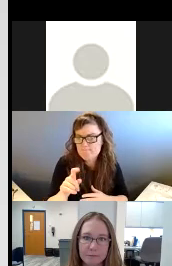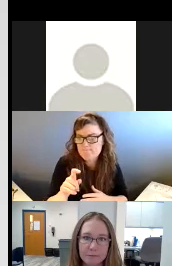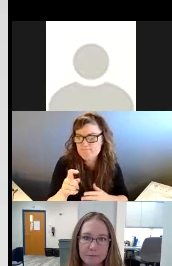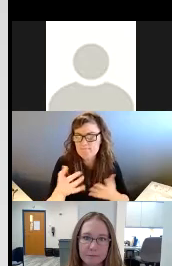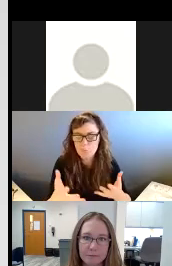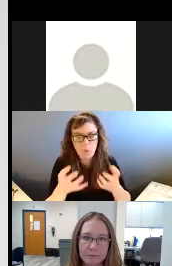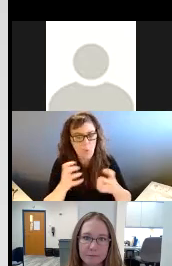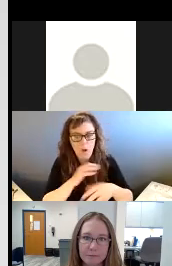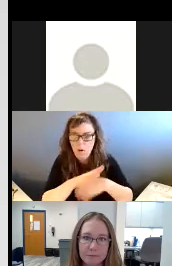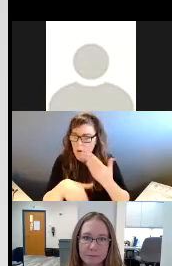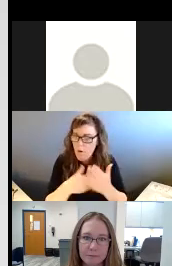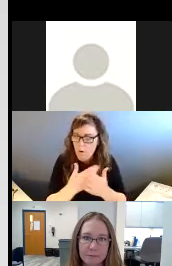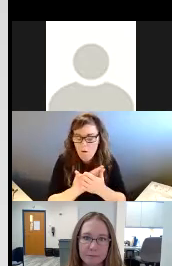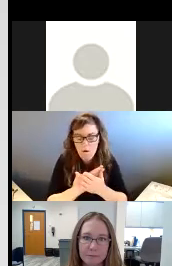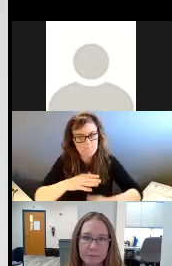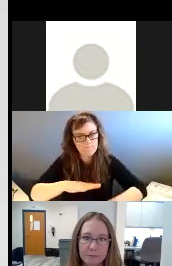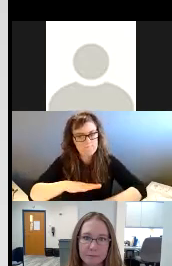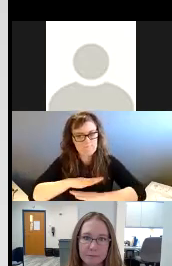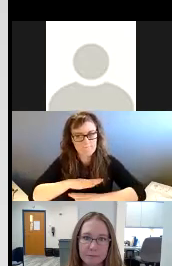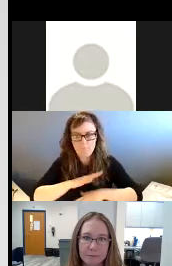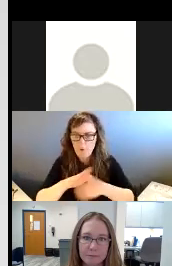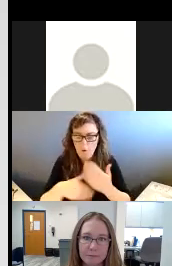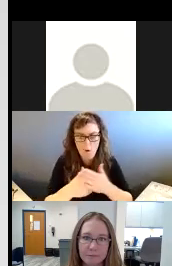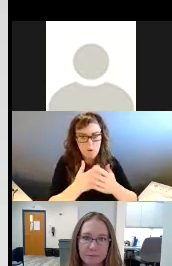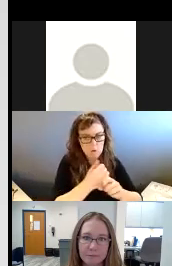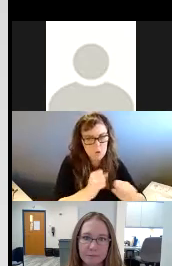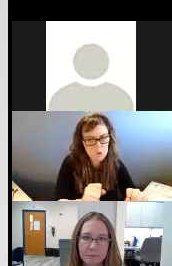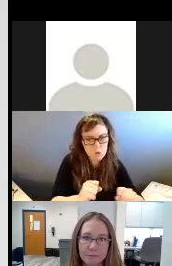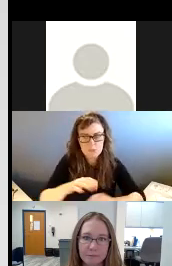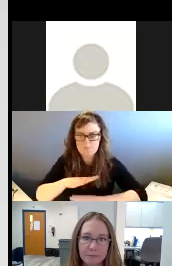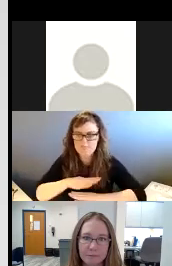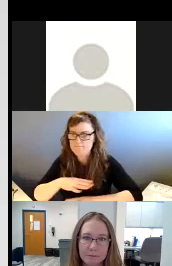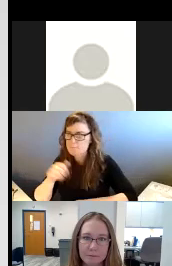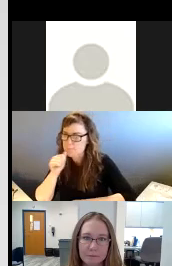NECESSARY PRIVACY AND SECURITY THAT WE NEED TO.